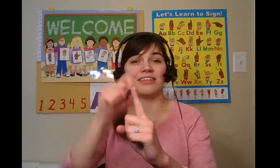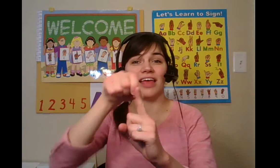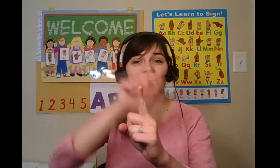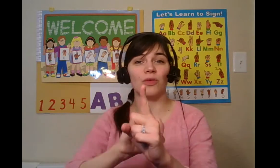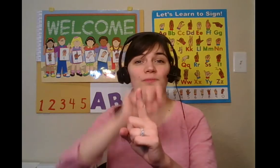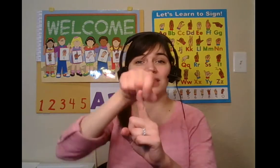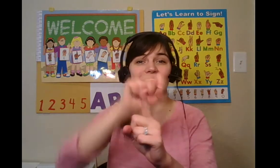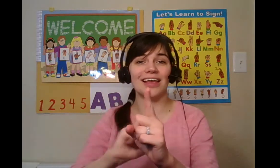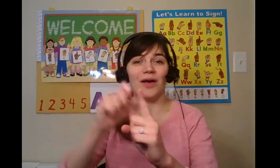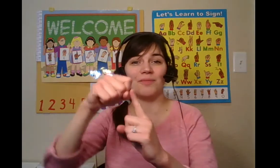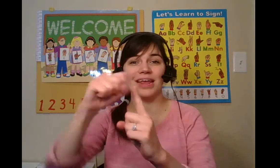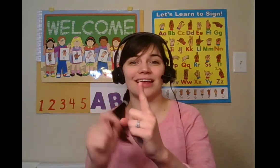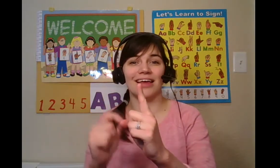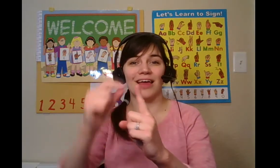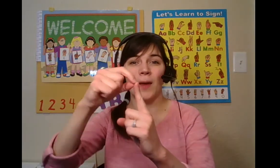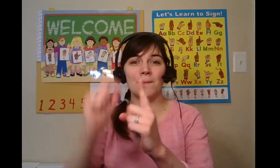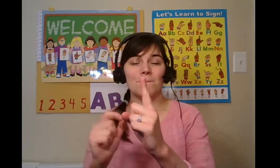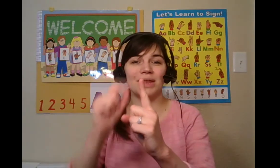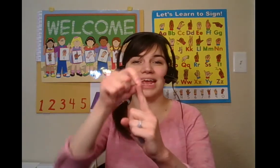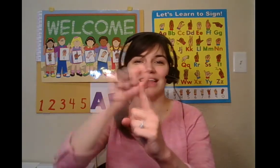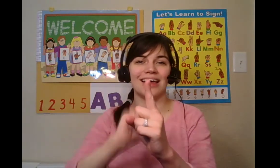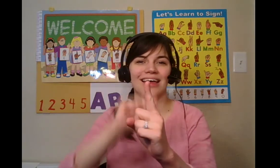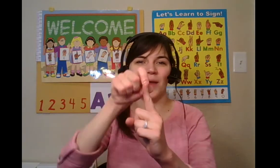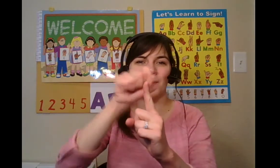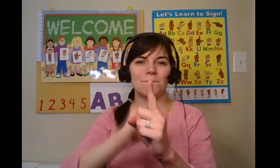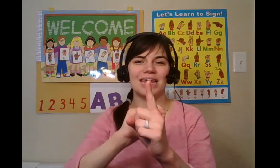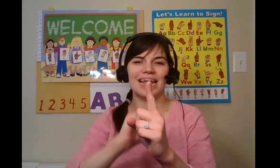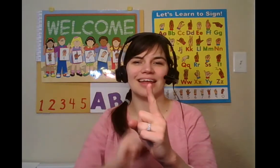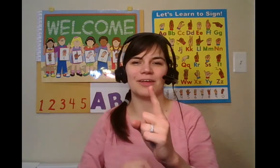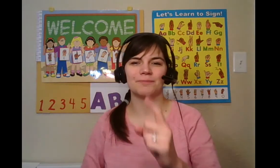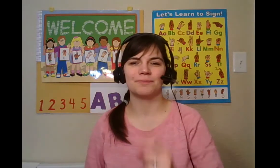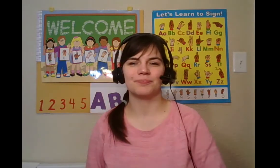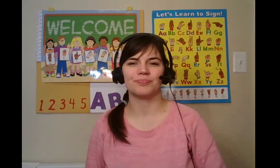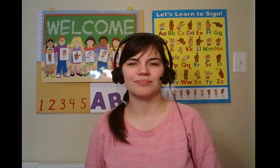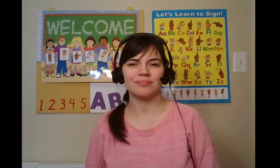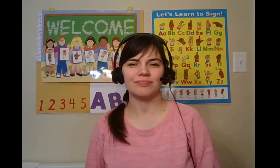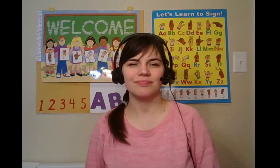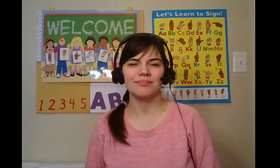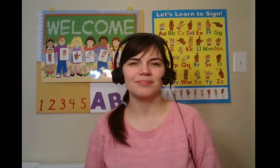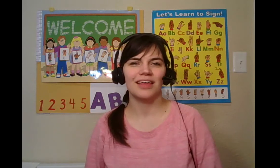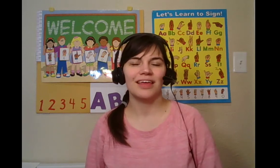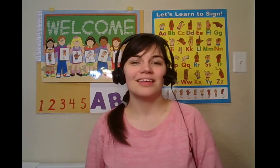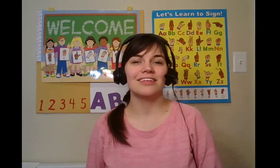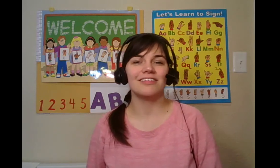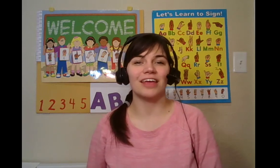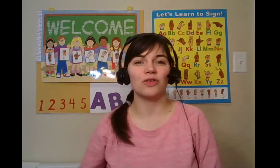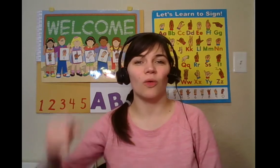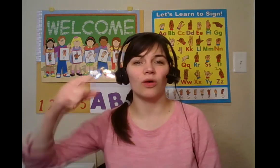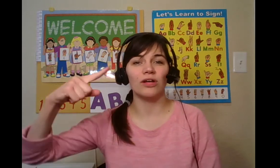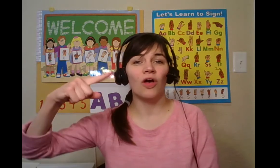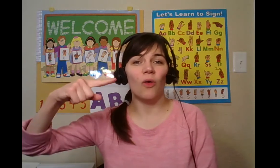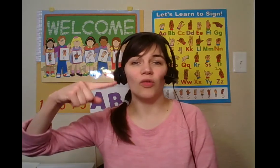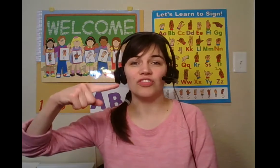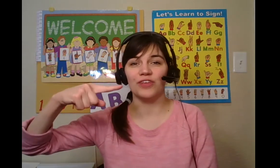like you're peeling a banana: banana. Banana. To sign corn, hold your finger